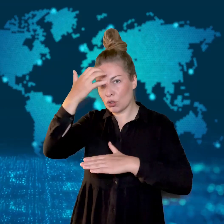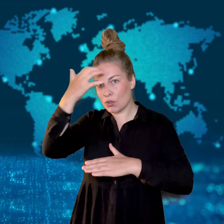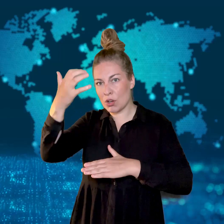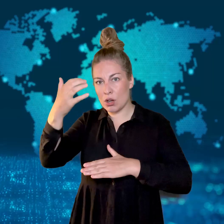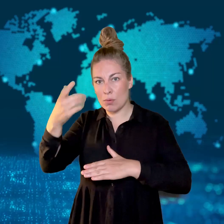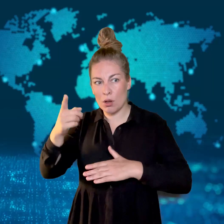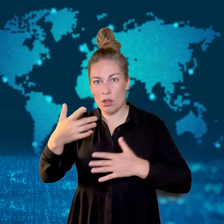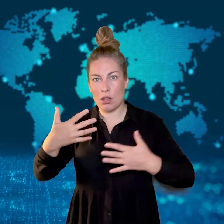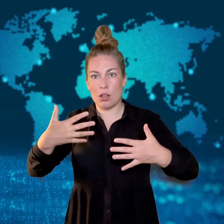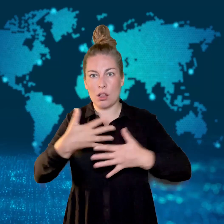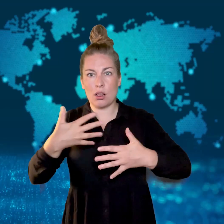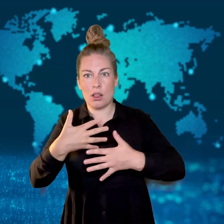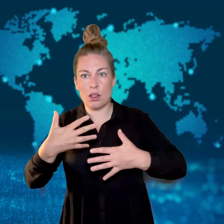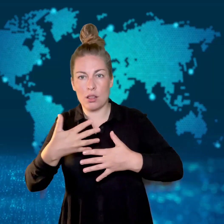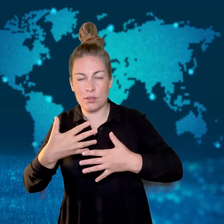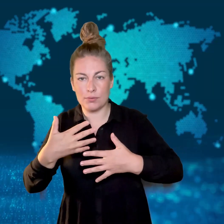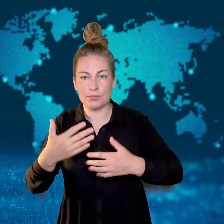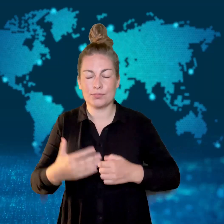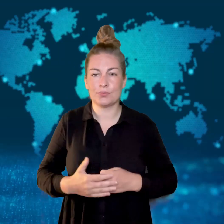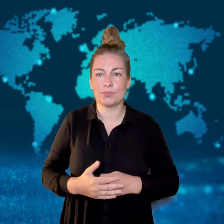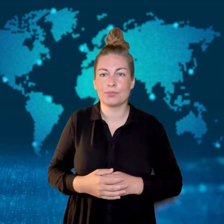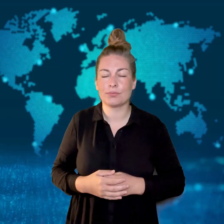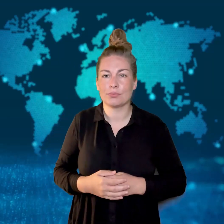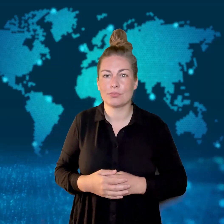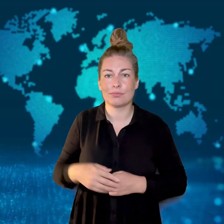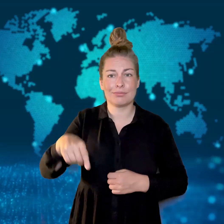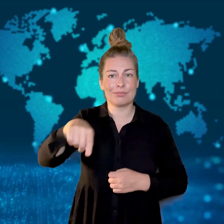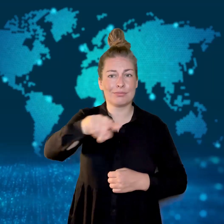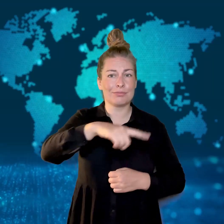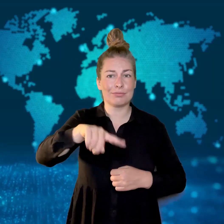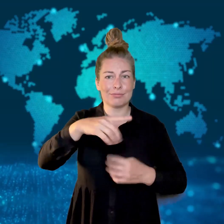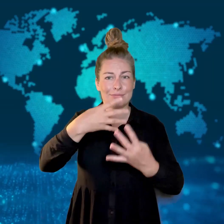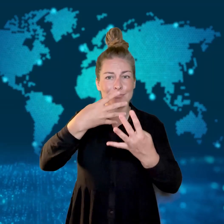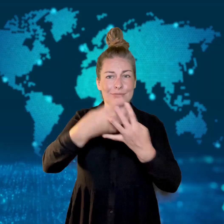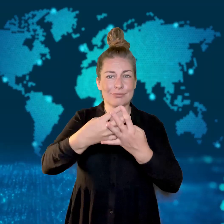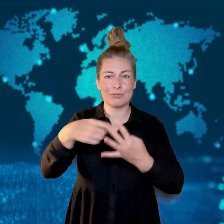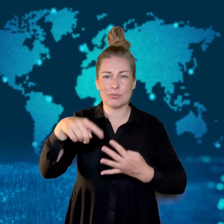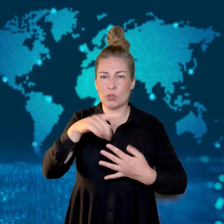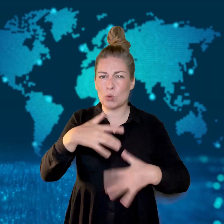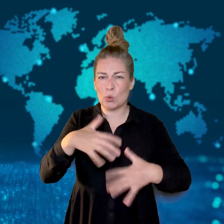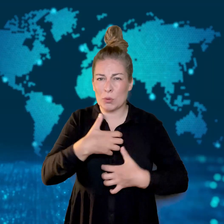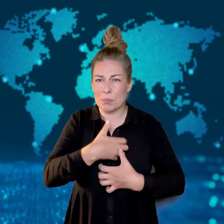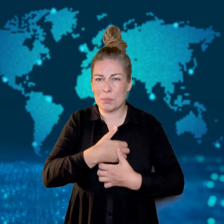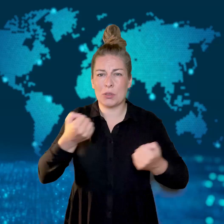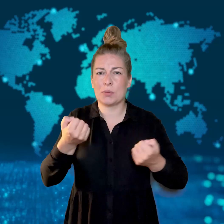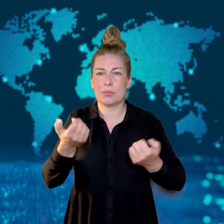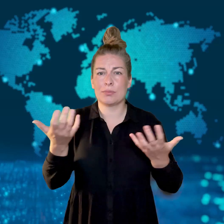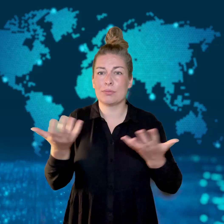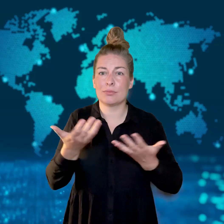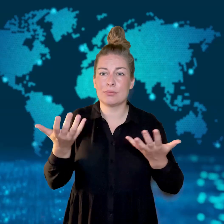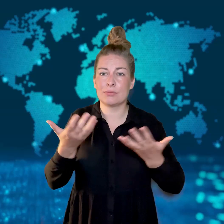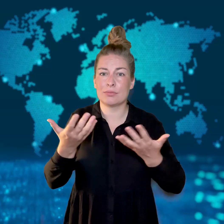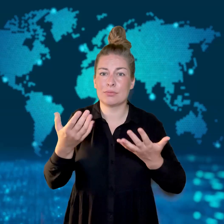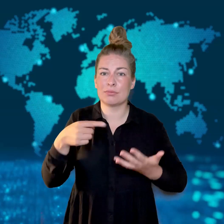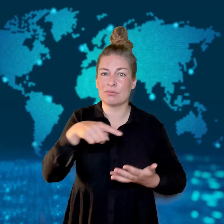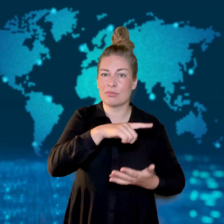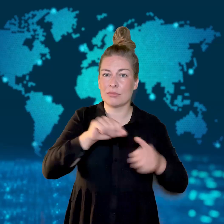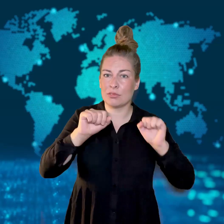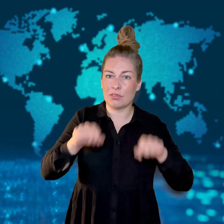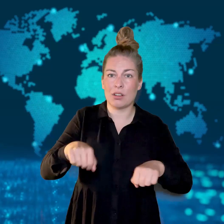The prisoners were angry because of the attempt to curb their power.